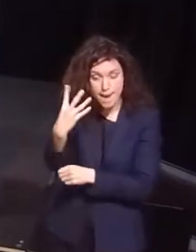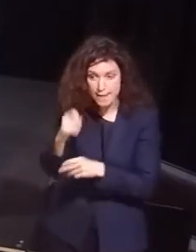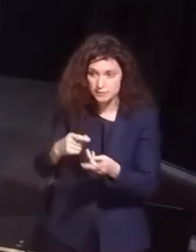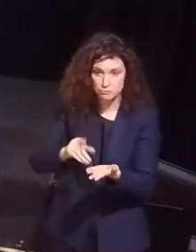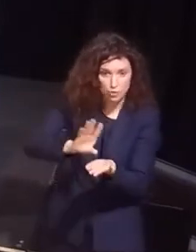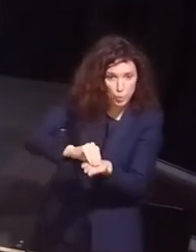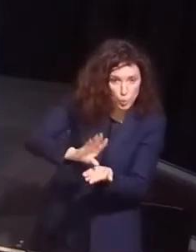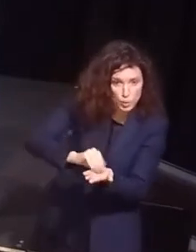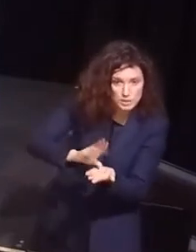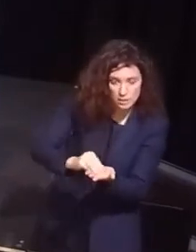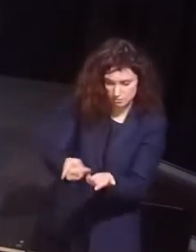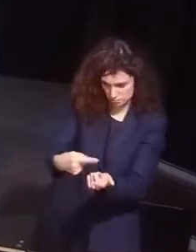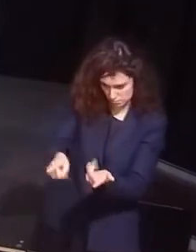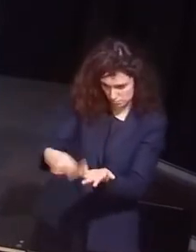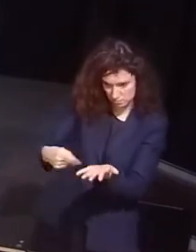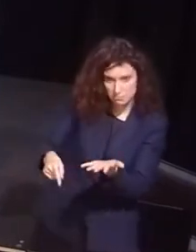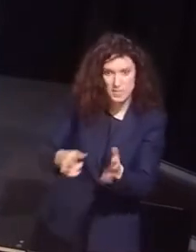and almost any number of electrical appliances.